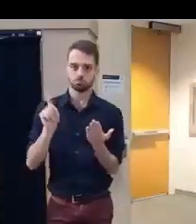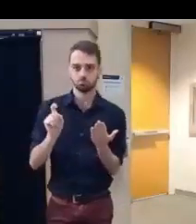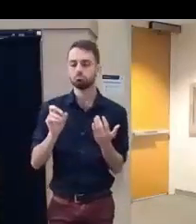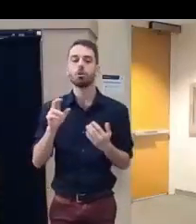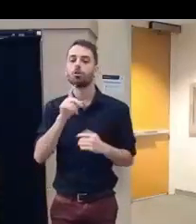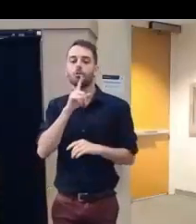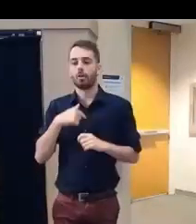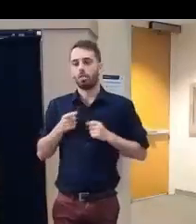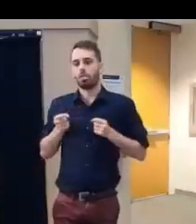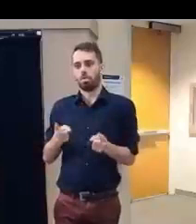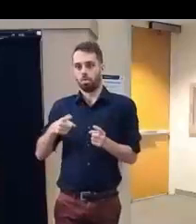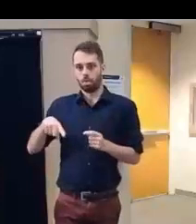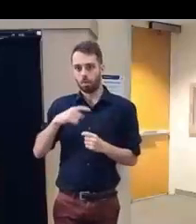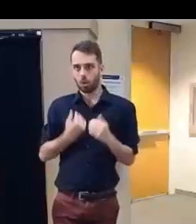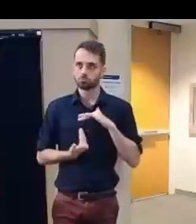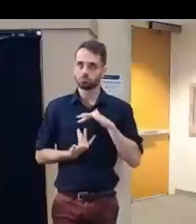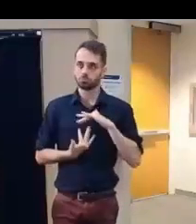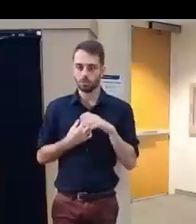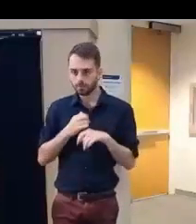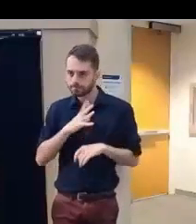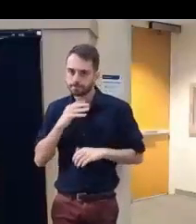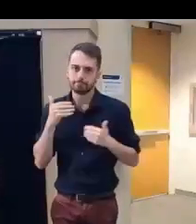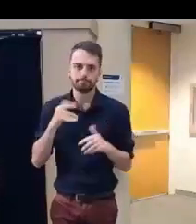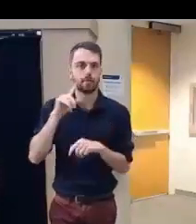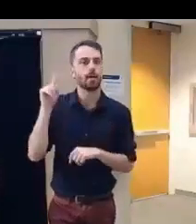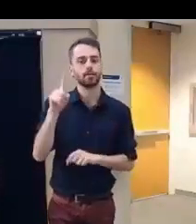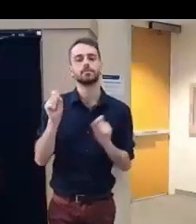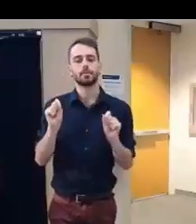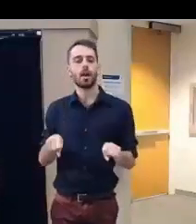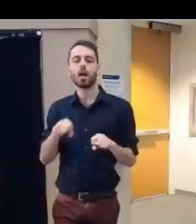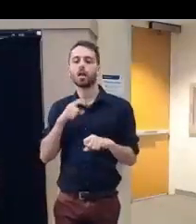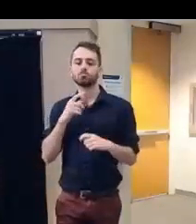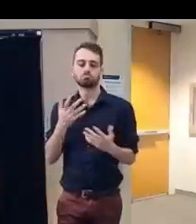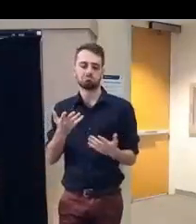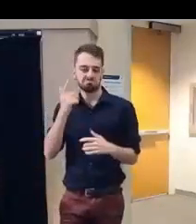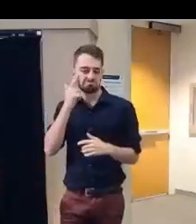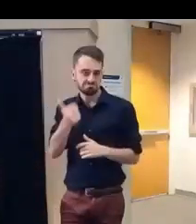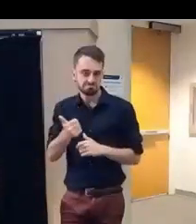came to their mind or heart as they were um as they were doing this and then the other piece